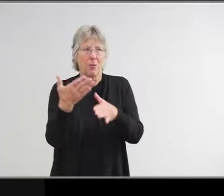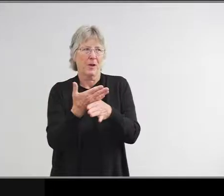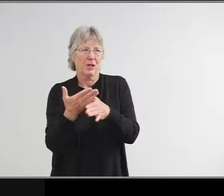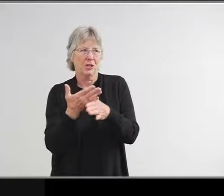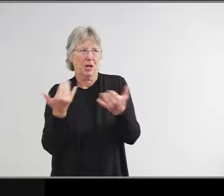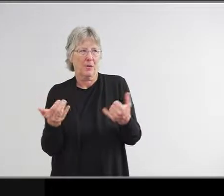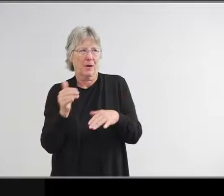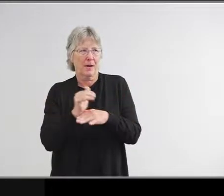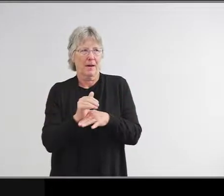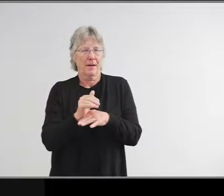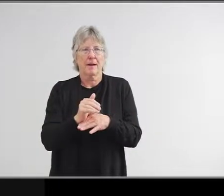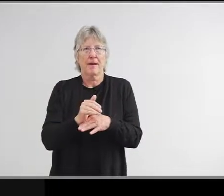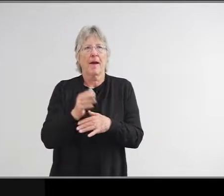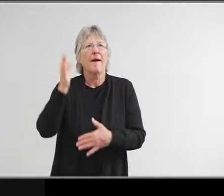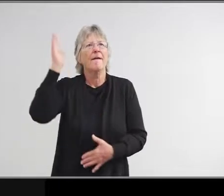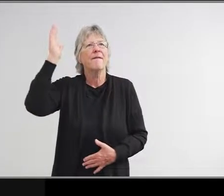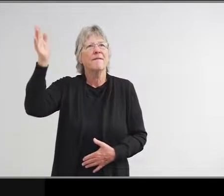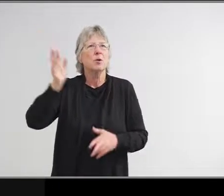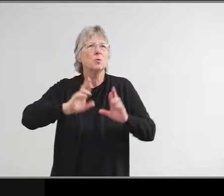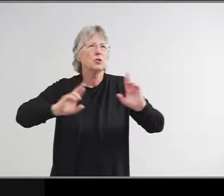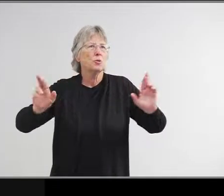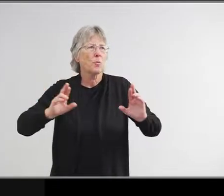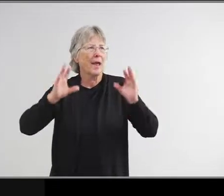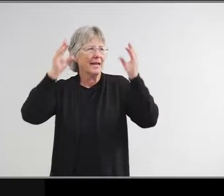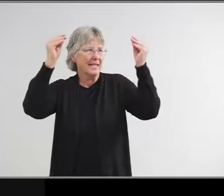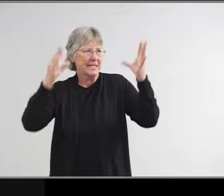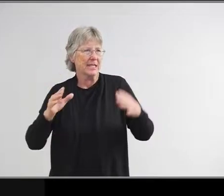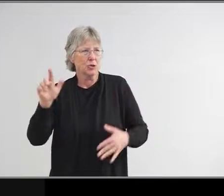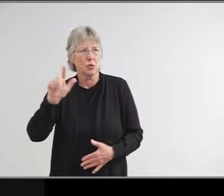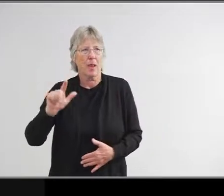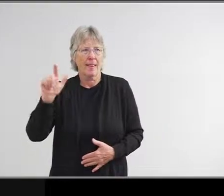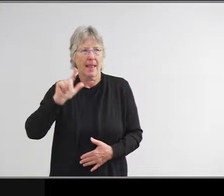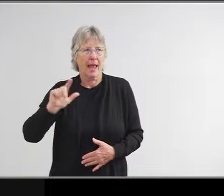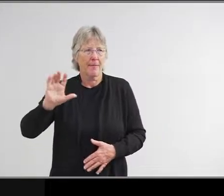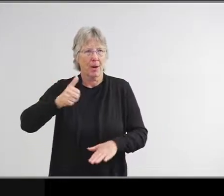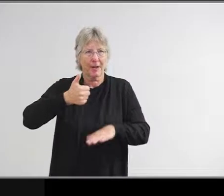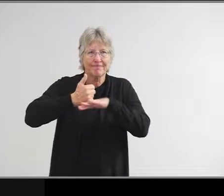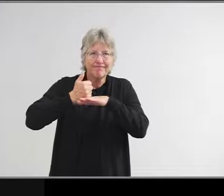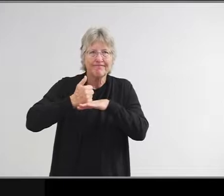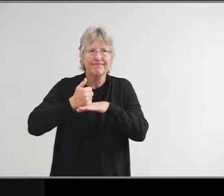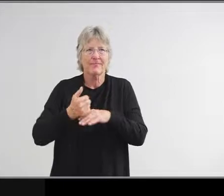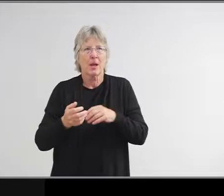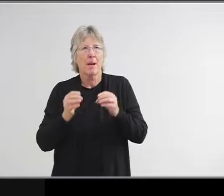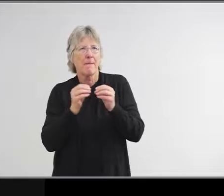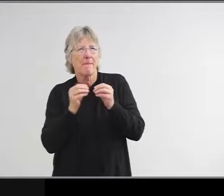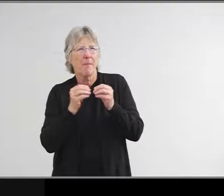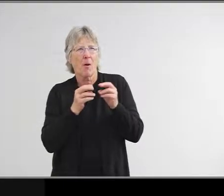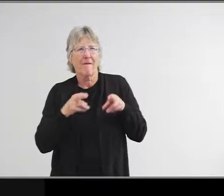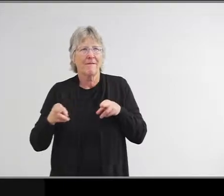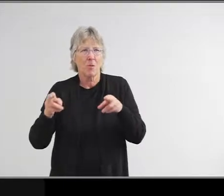The future ready teacher librarian framework has served as a roadmap for our professional growth